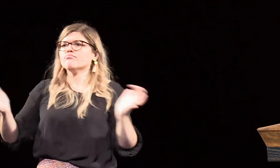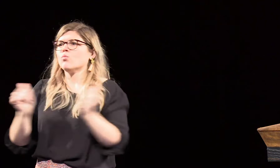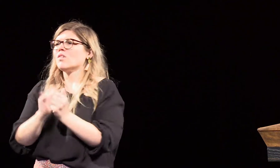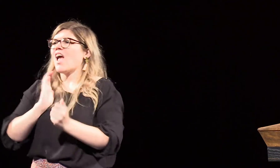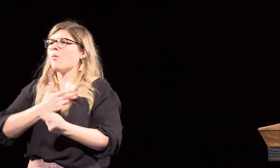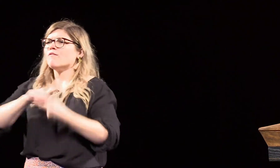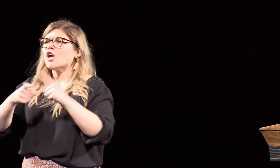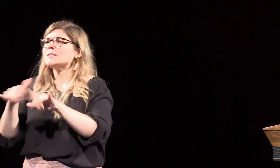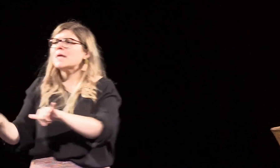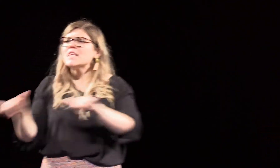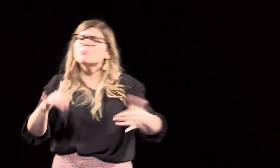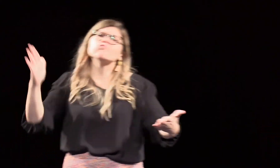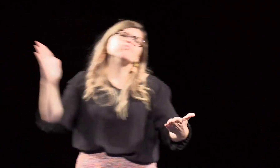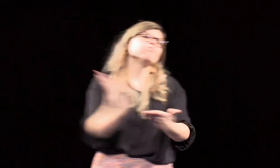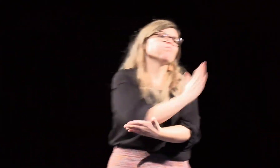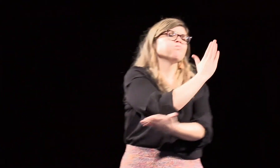really varied in topics.